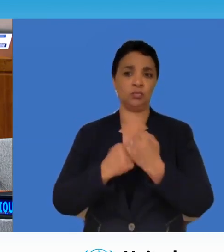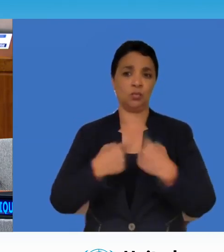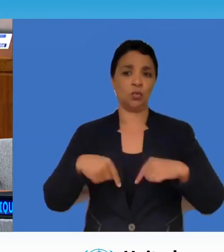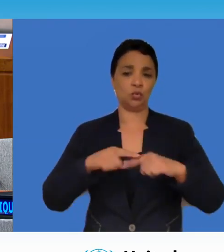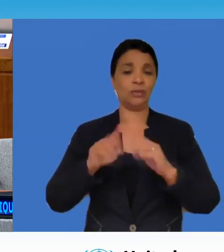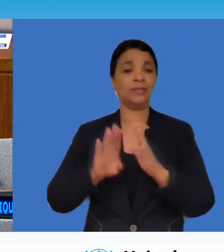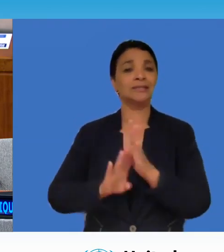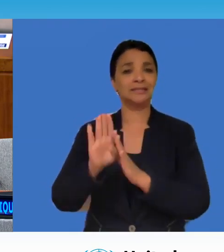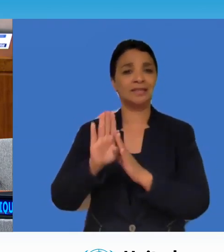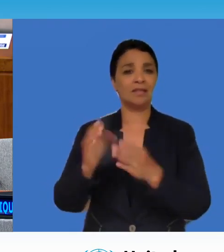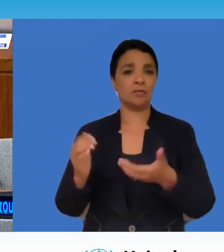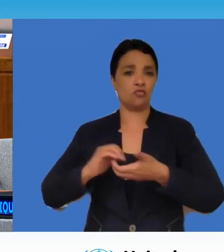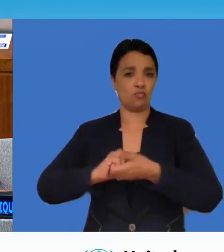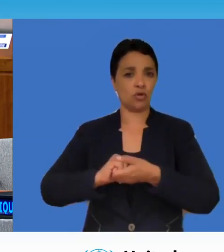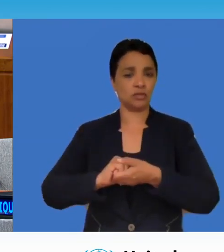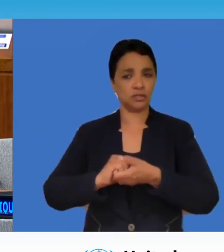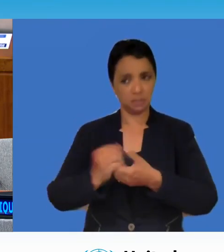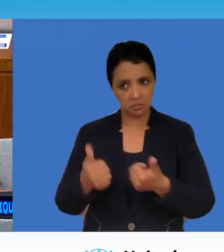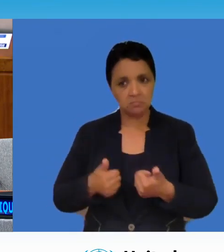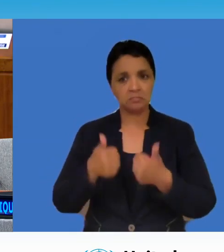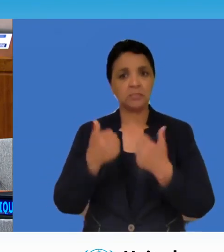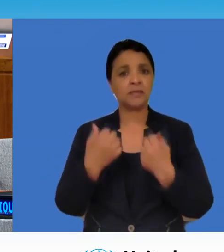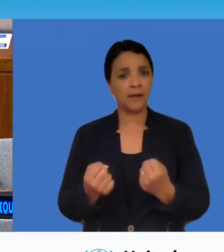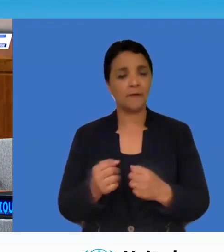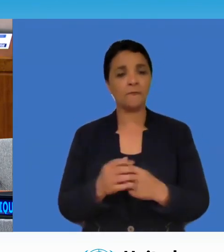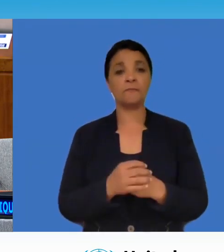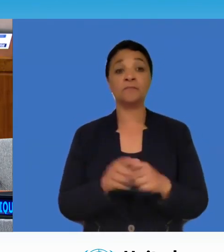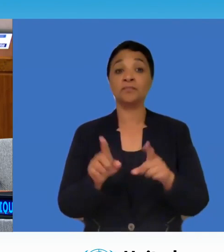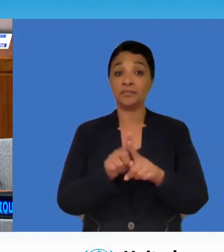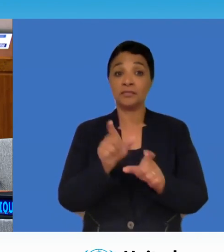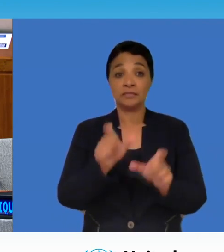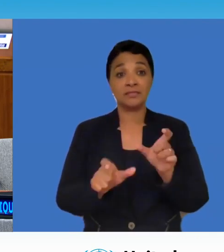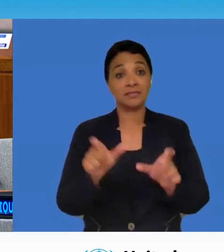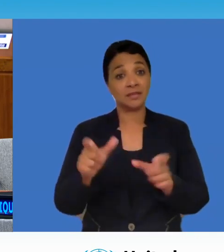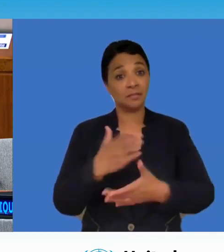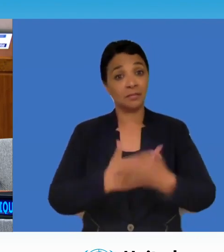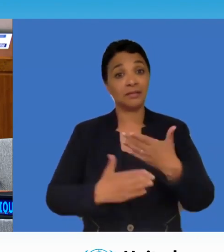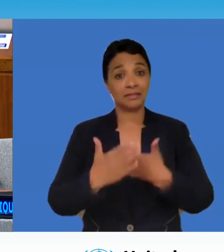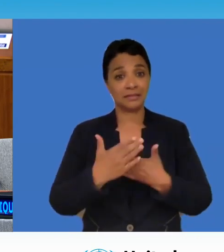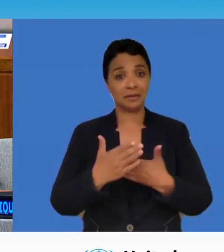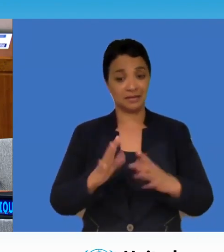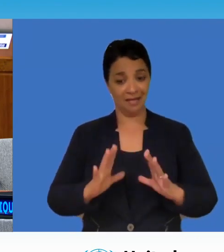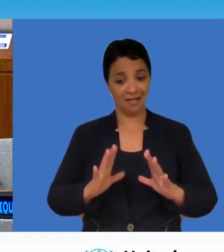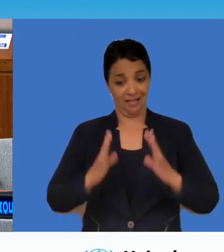they face the people including person with disability in myar are resilient and Resolute